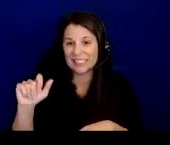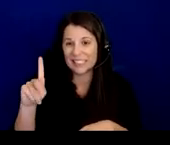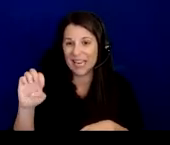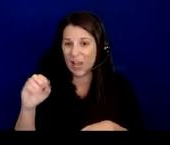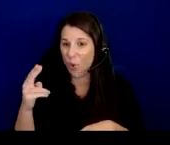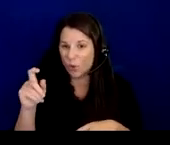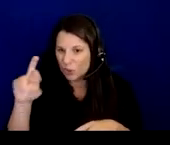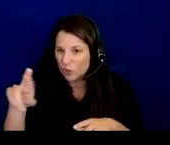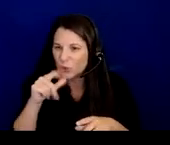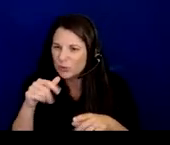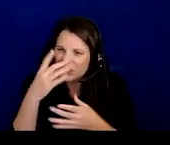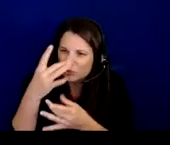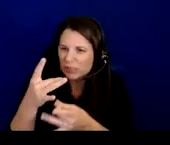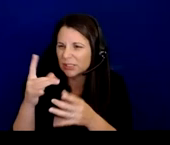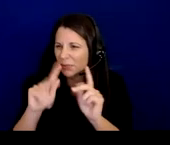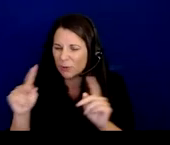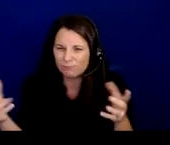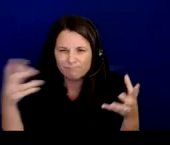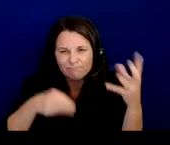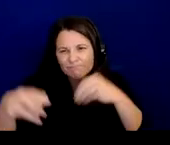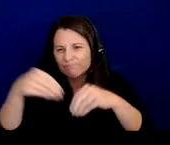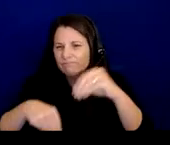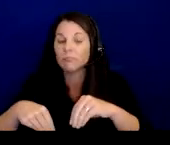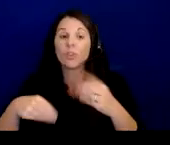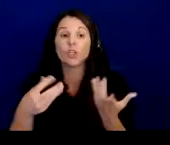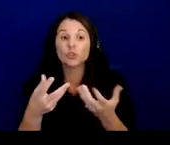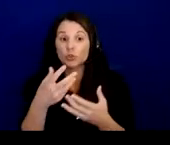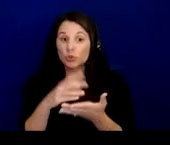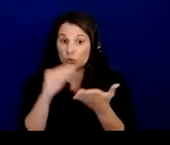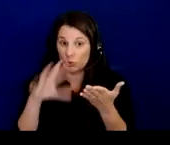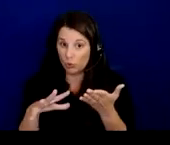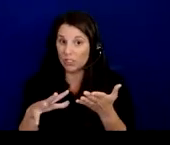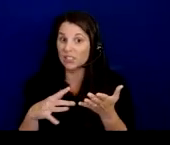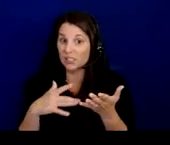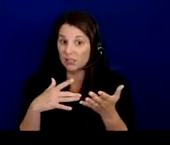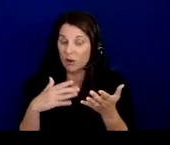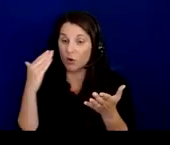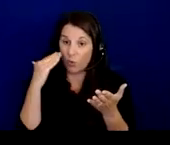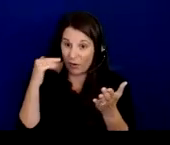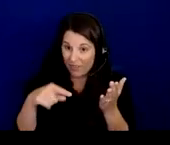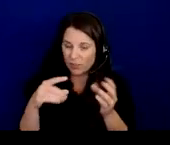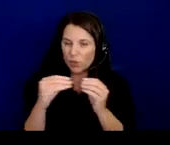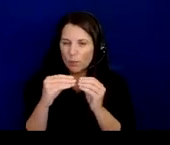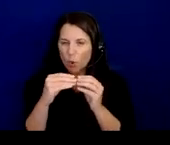aware of this. They're they're more attracted to this type of power dynamic rather than a top down approach.